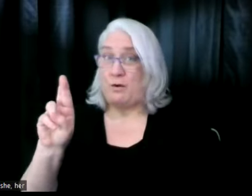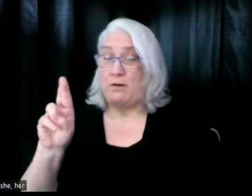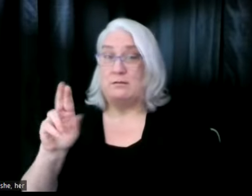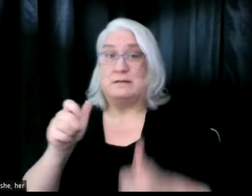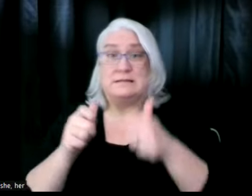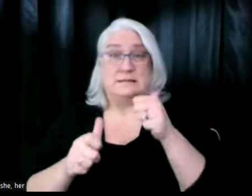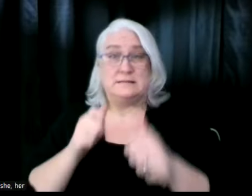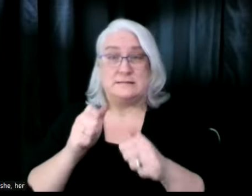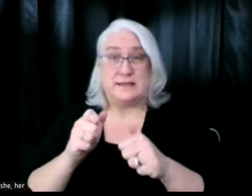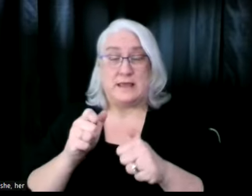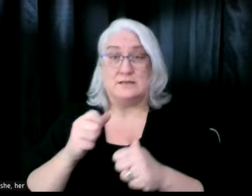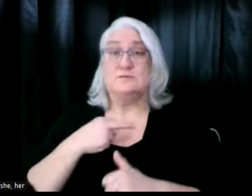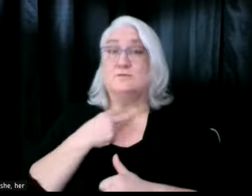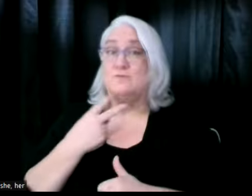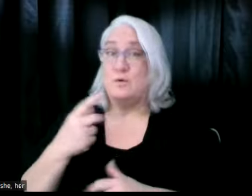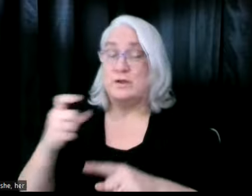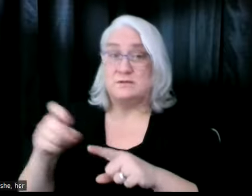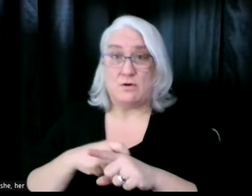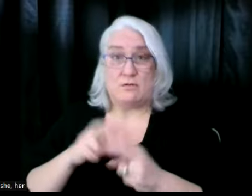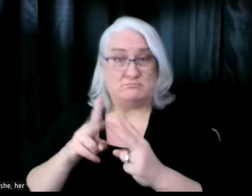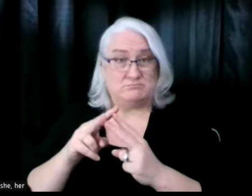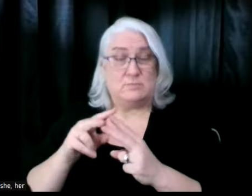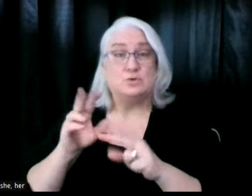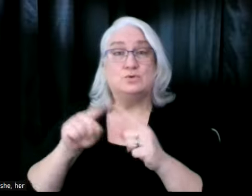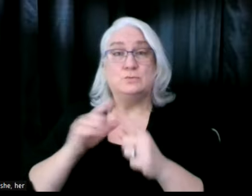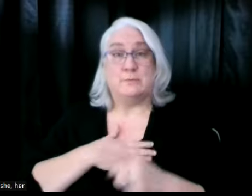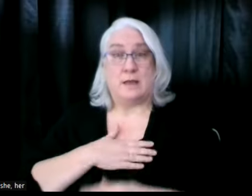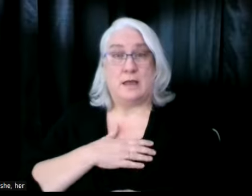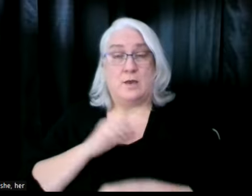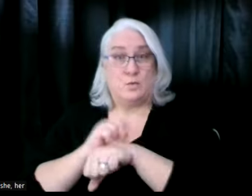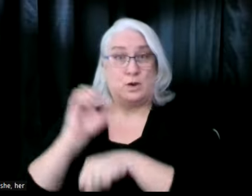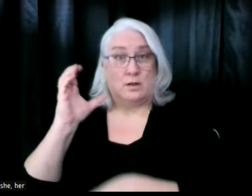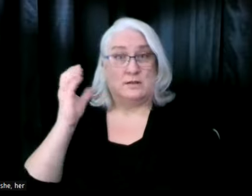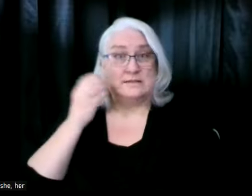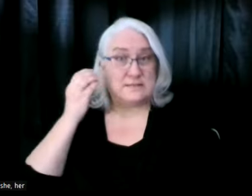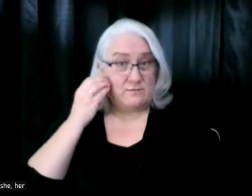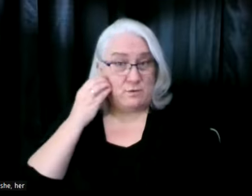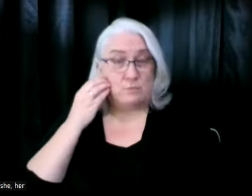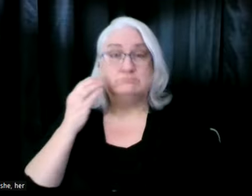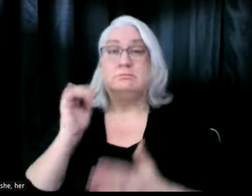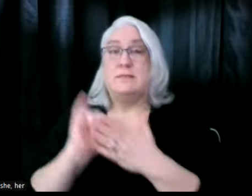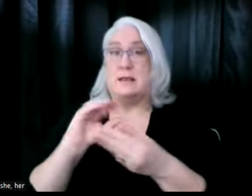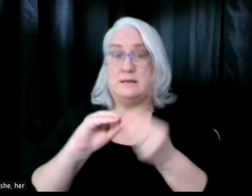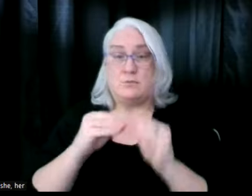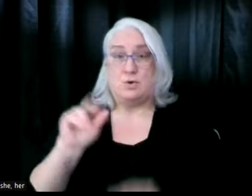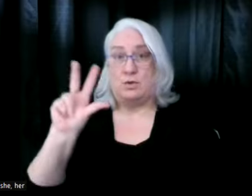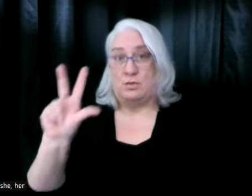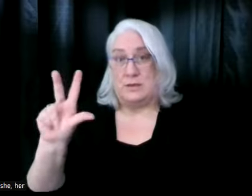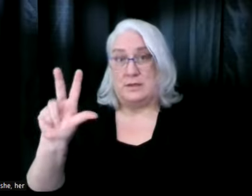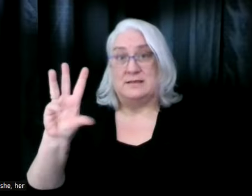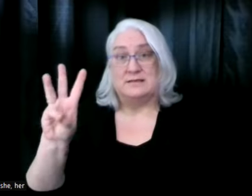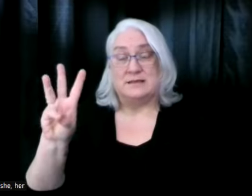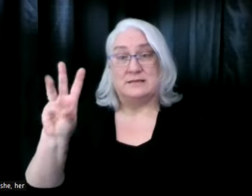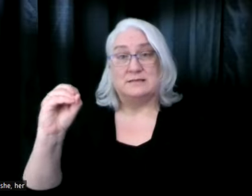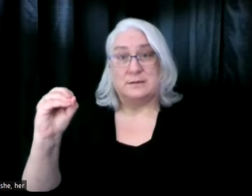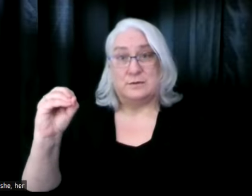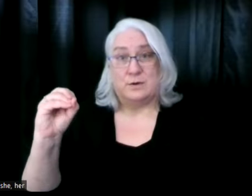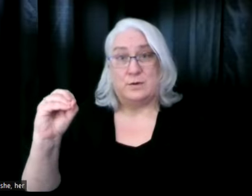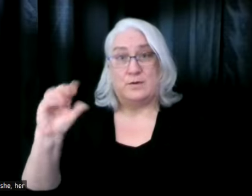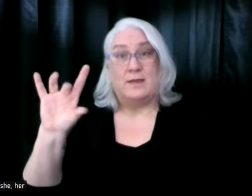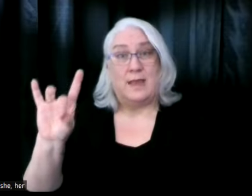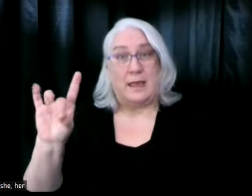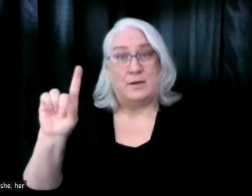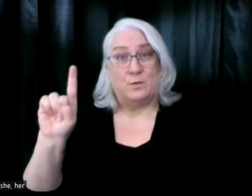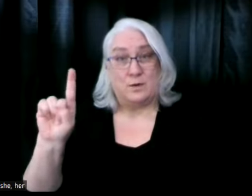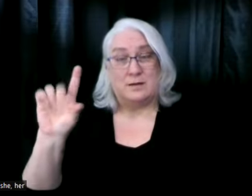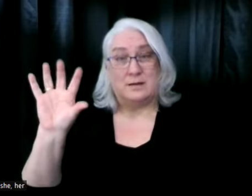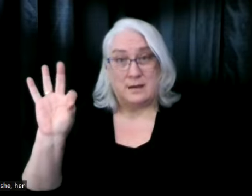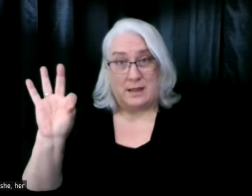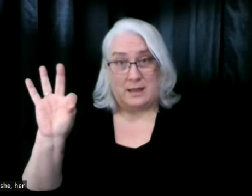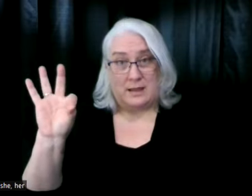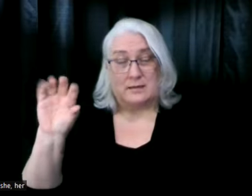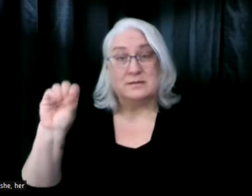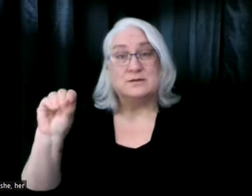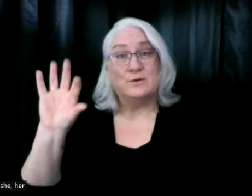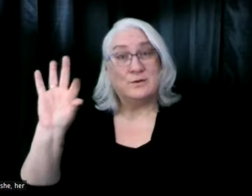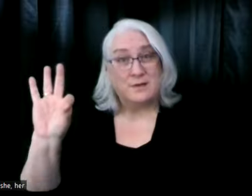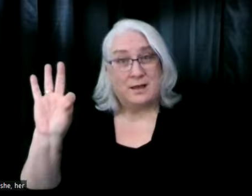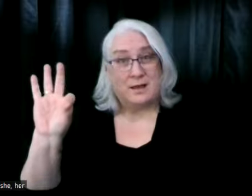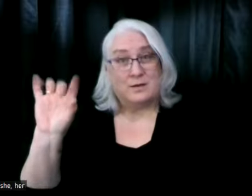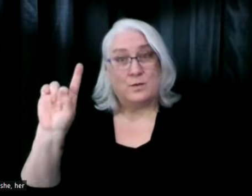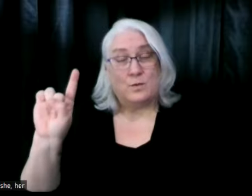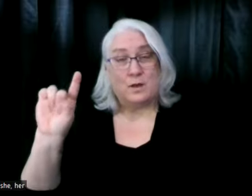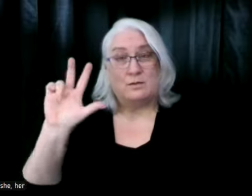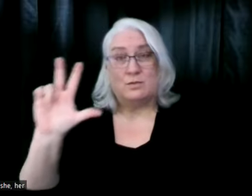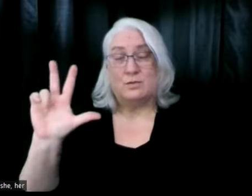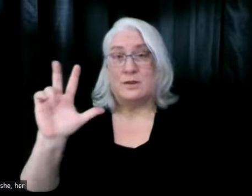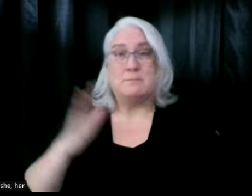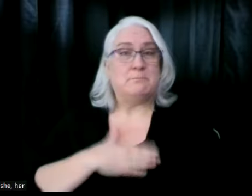Or text/voice to my work cell phone at 360-819-0913.